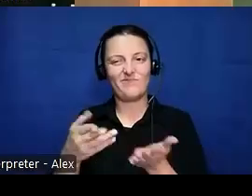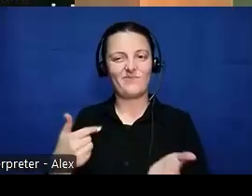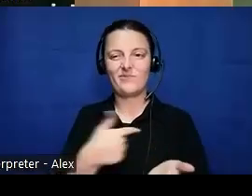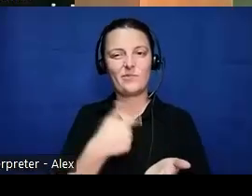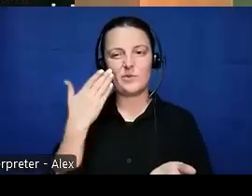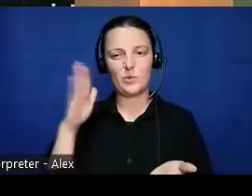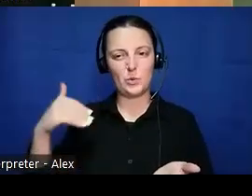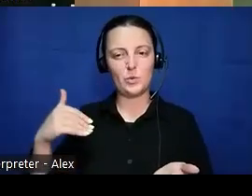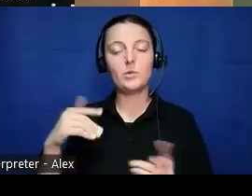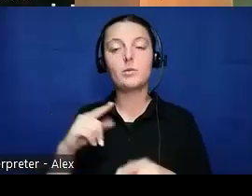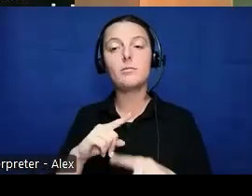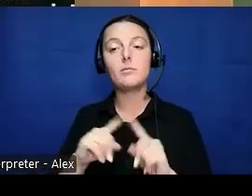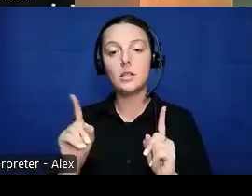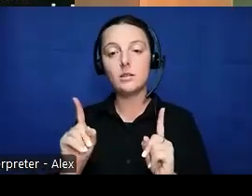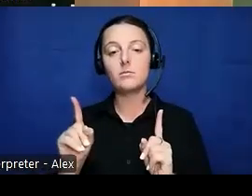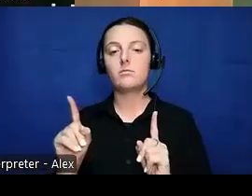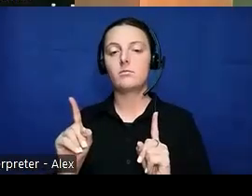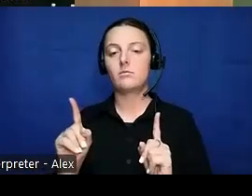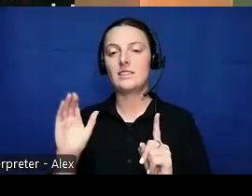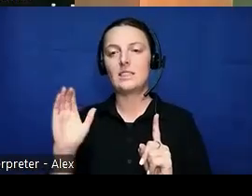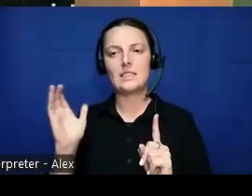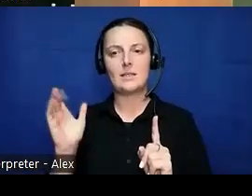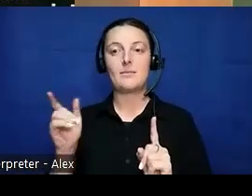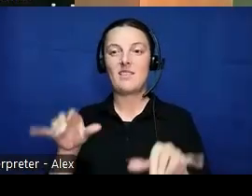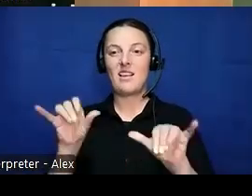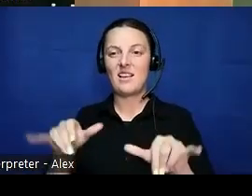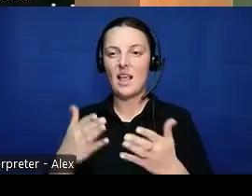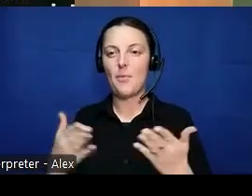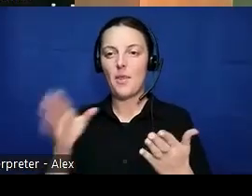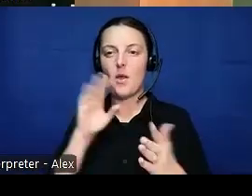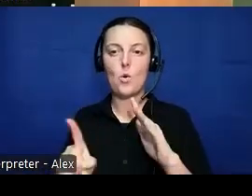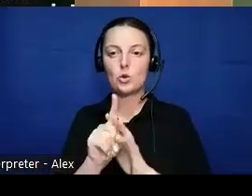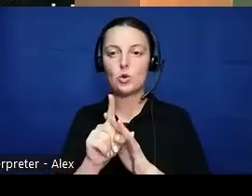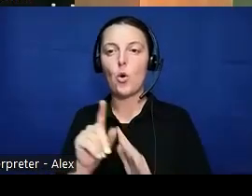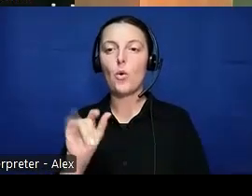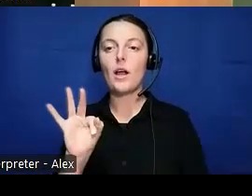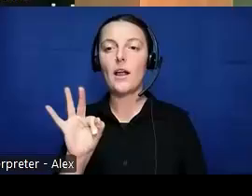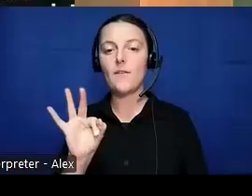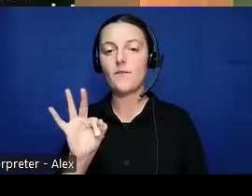thing has actually been shown when you give like um you know like those rheumatoid arthritis drugs